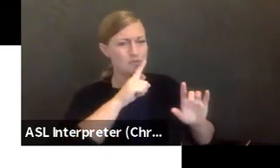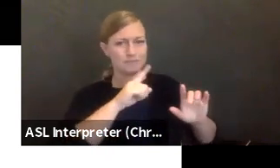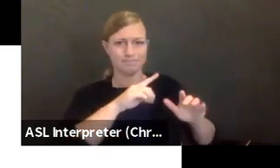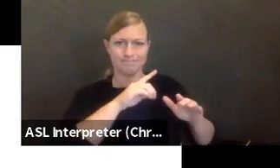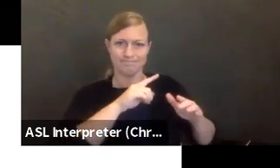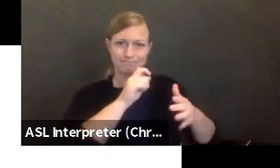that we need to get to the ones about Microsoft teams in the limited time frame. Jeff, that I miss anything about logistics?